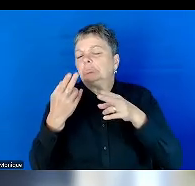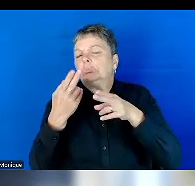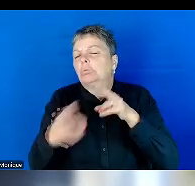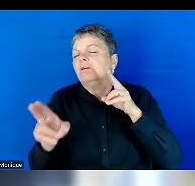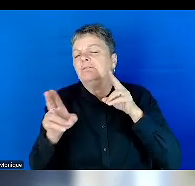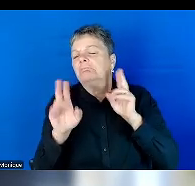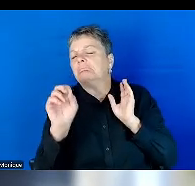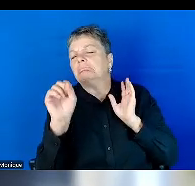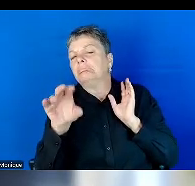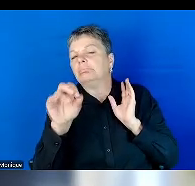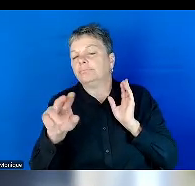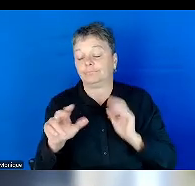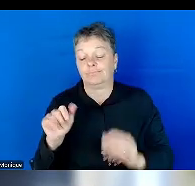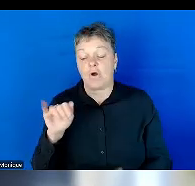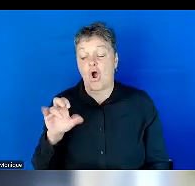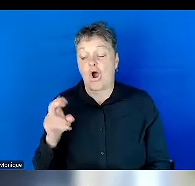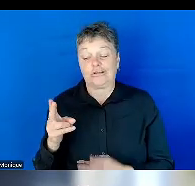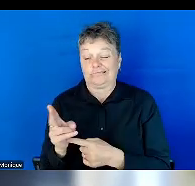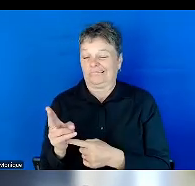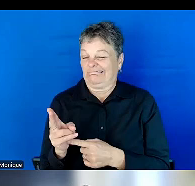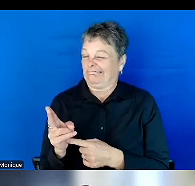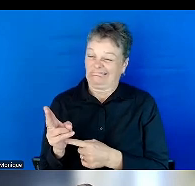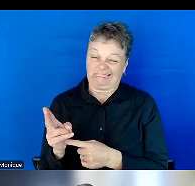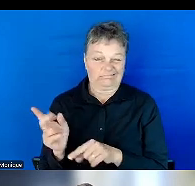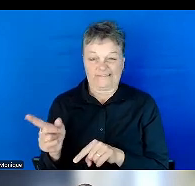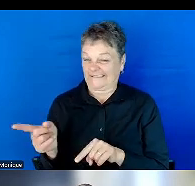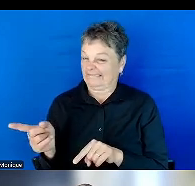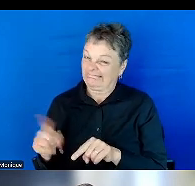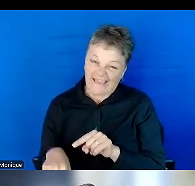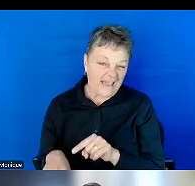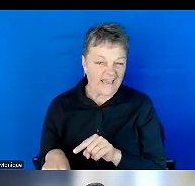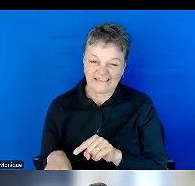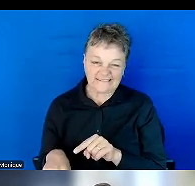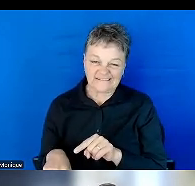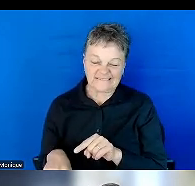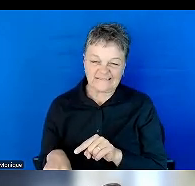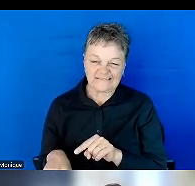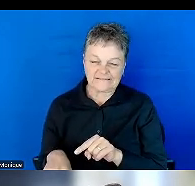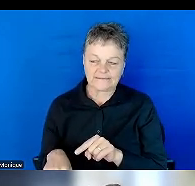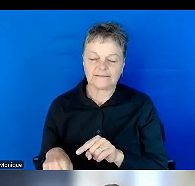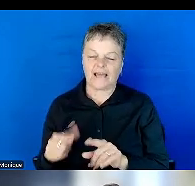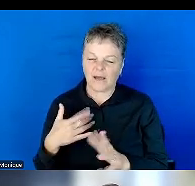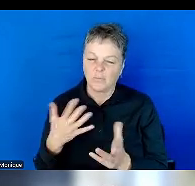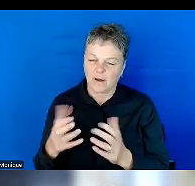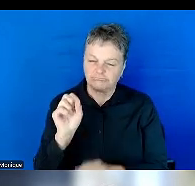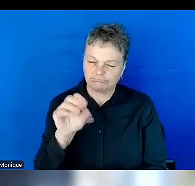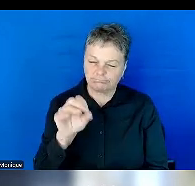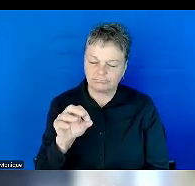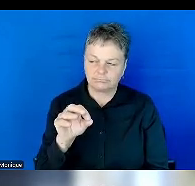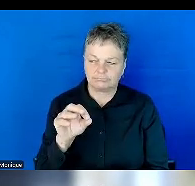what we can't help you with. Um and the reason I want to do this is that we do get a lot of these